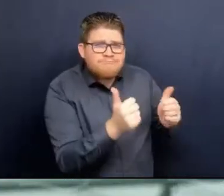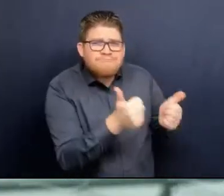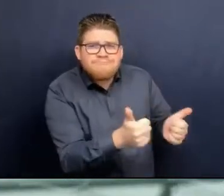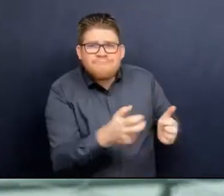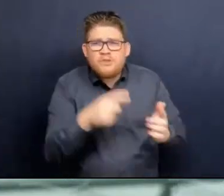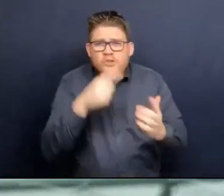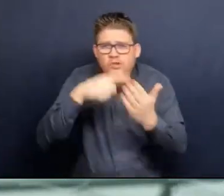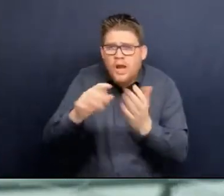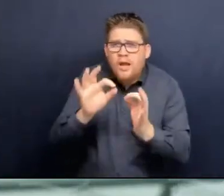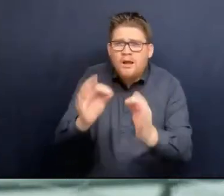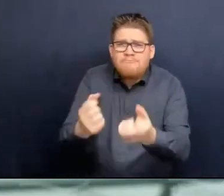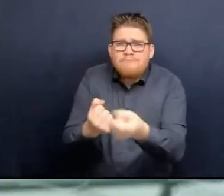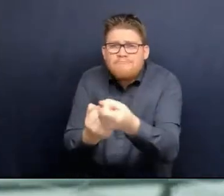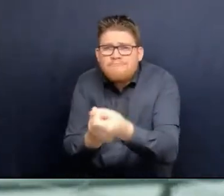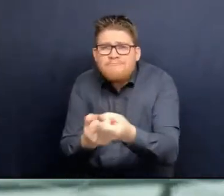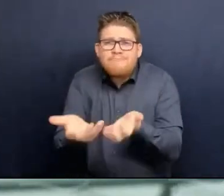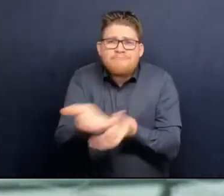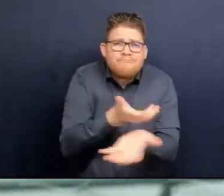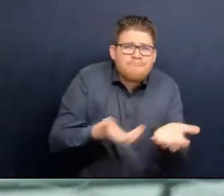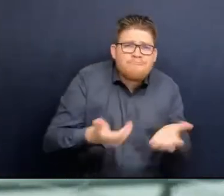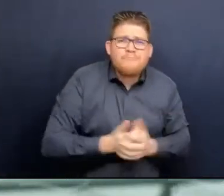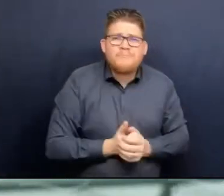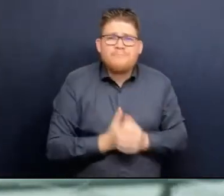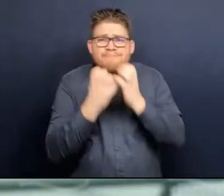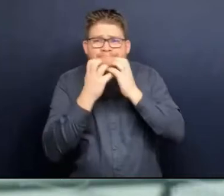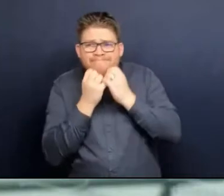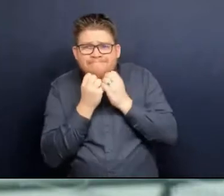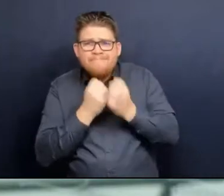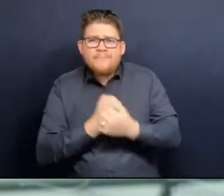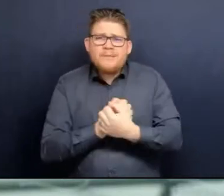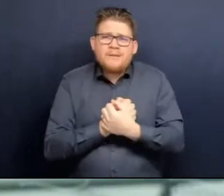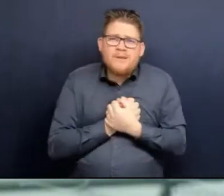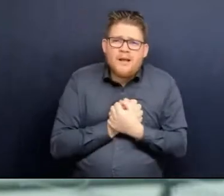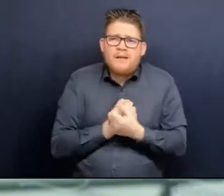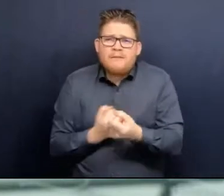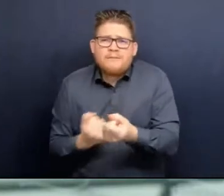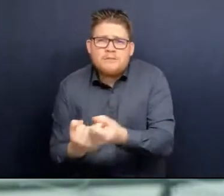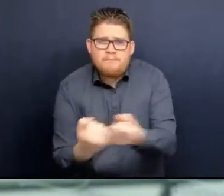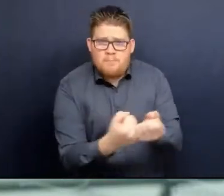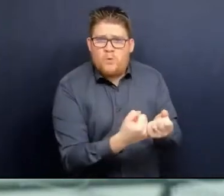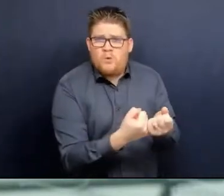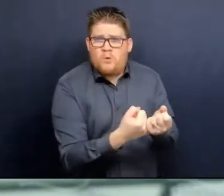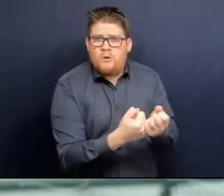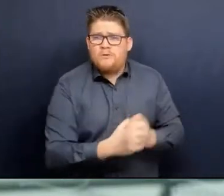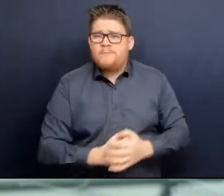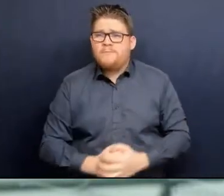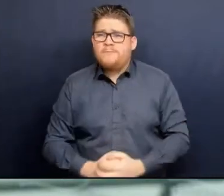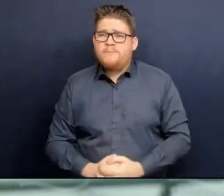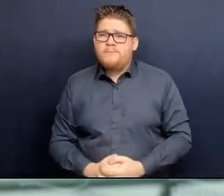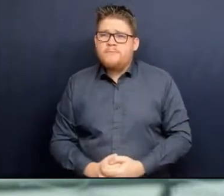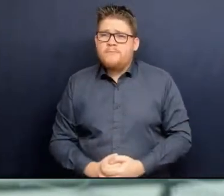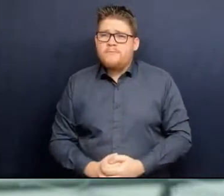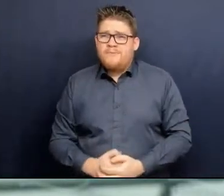continue to support each other. With compassion and with love.